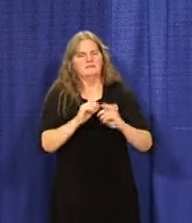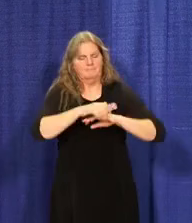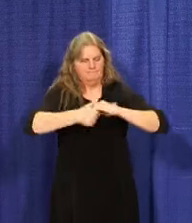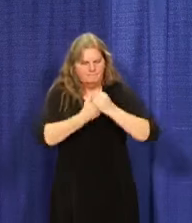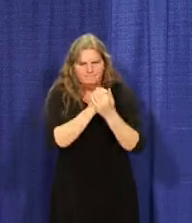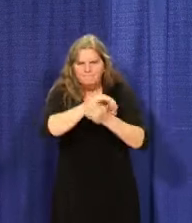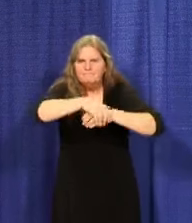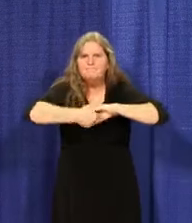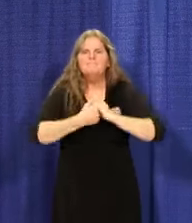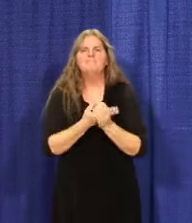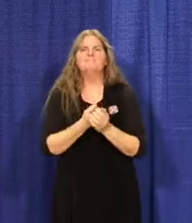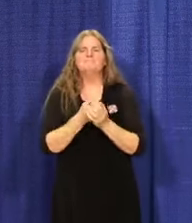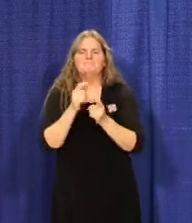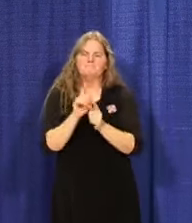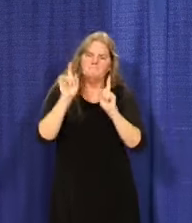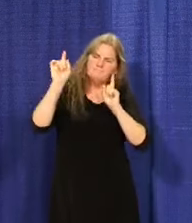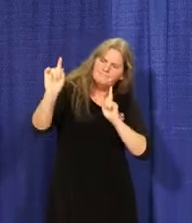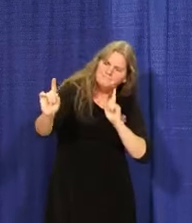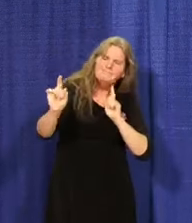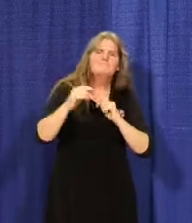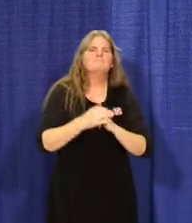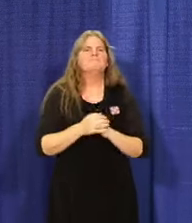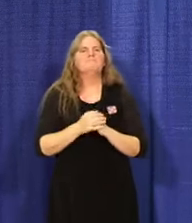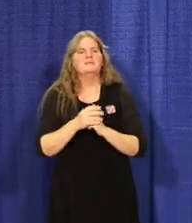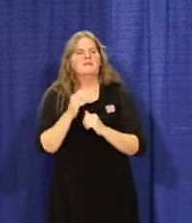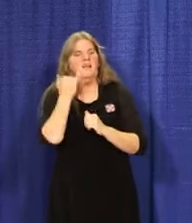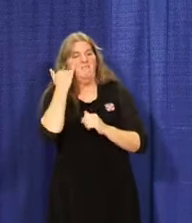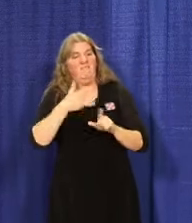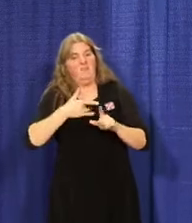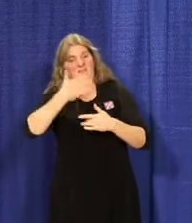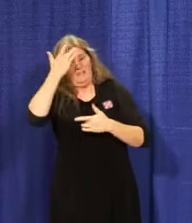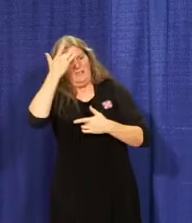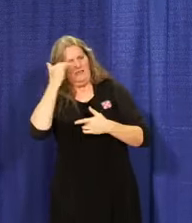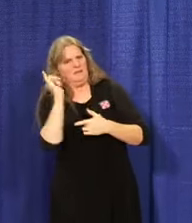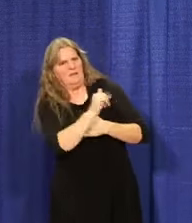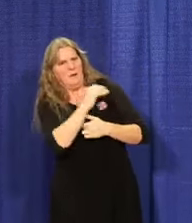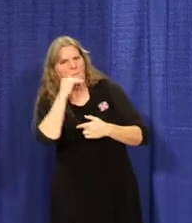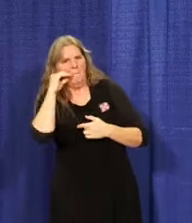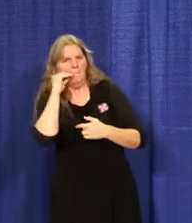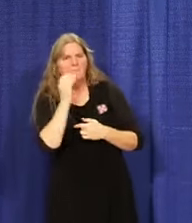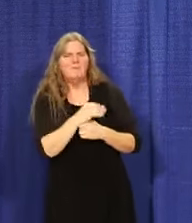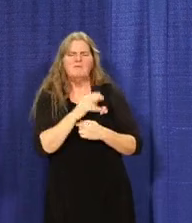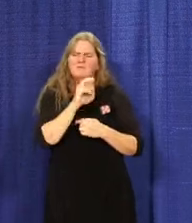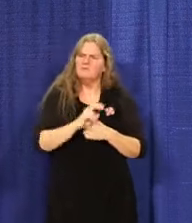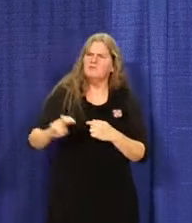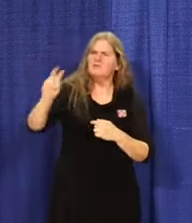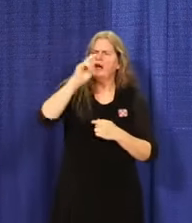physical distancing, stay at home if you're sick, travel responsibly and respectfully,